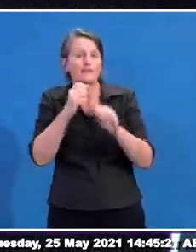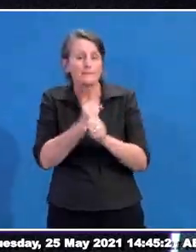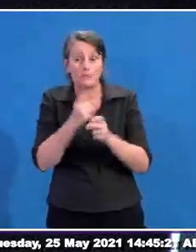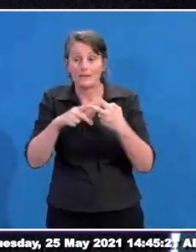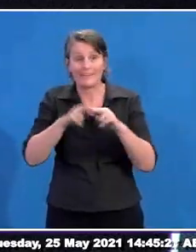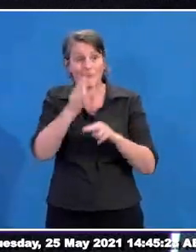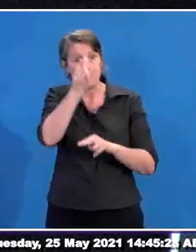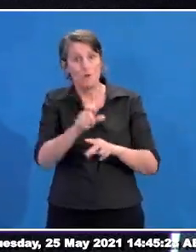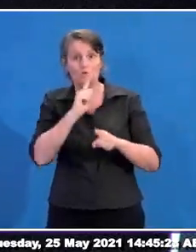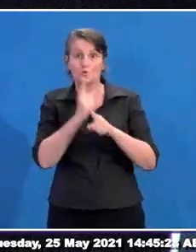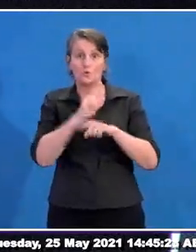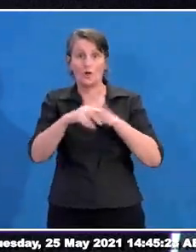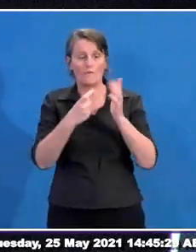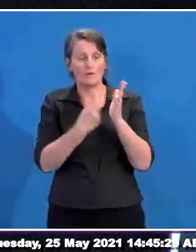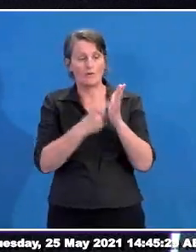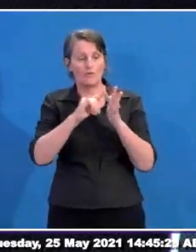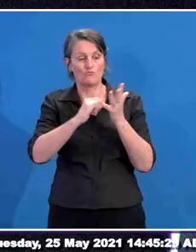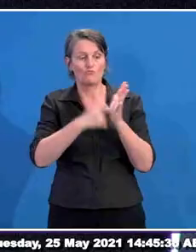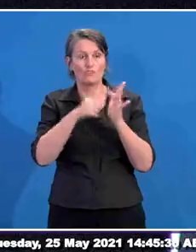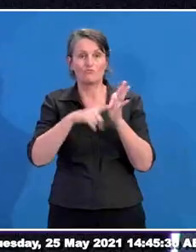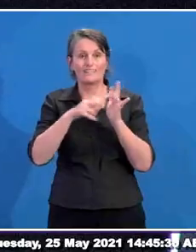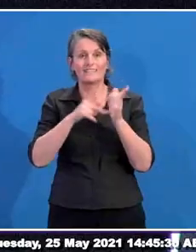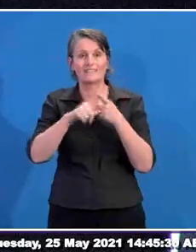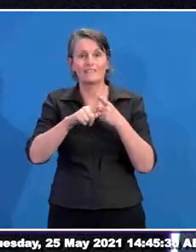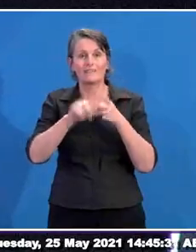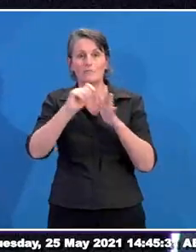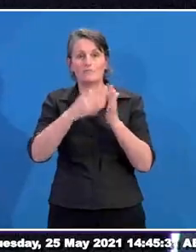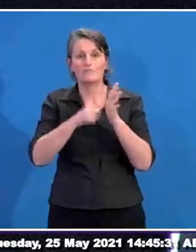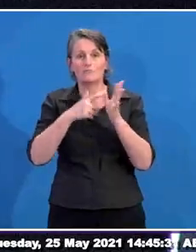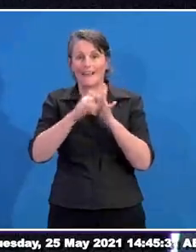if I ask them about restrictive practices and their answers are not congruent